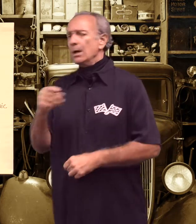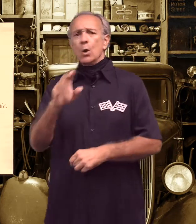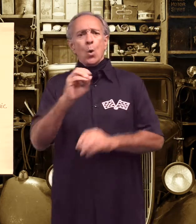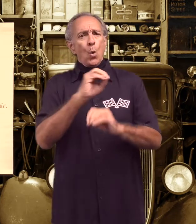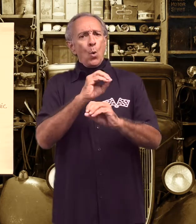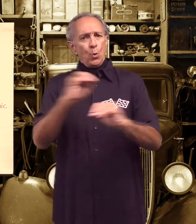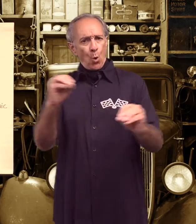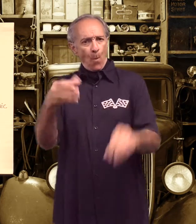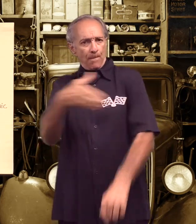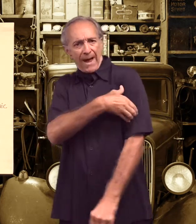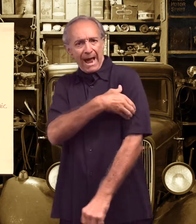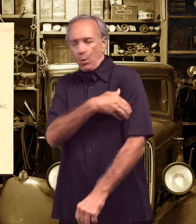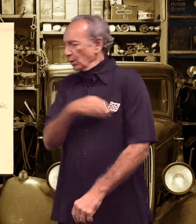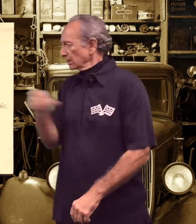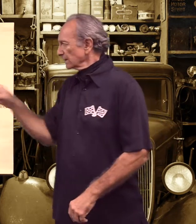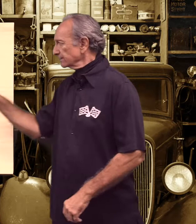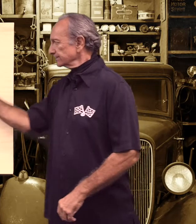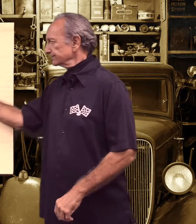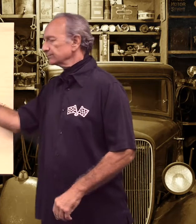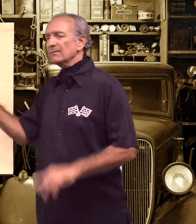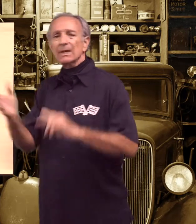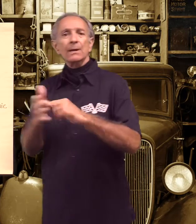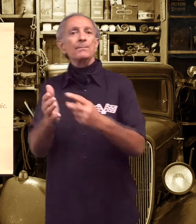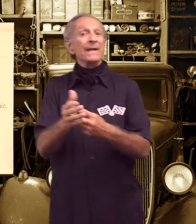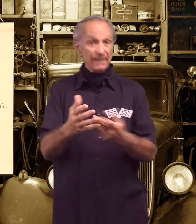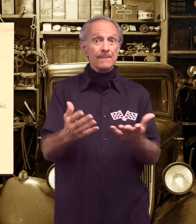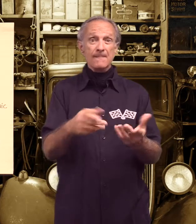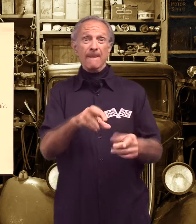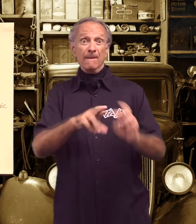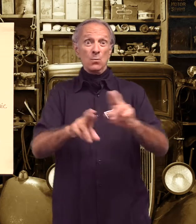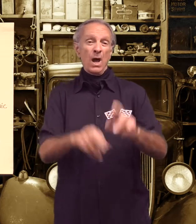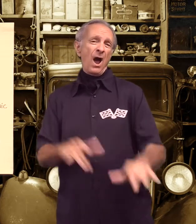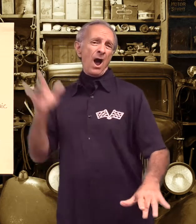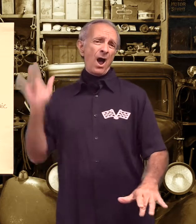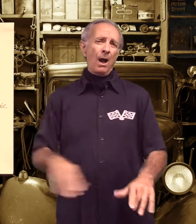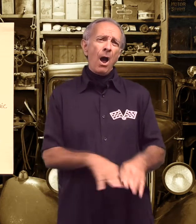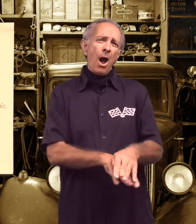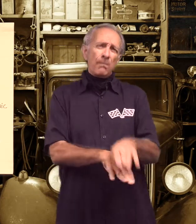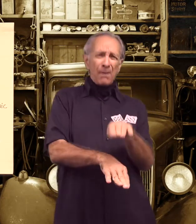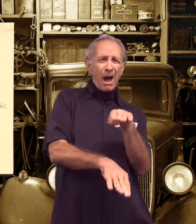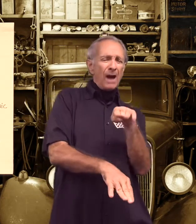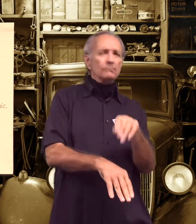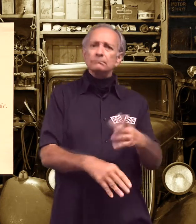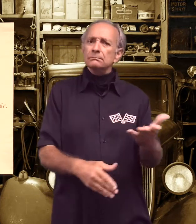Next, No Power. That would be a situation where you punch the gas